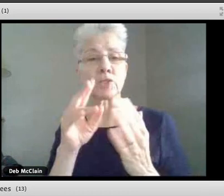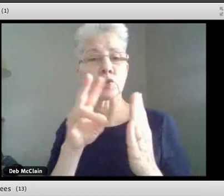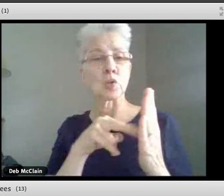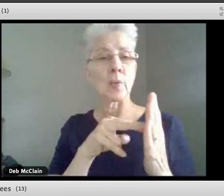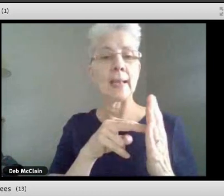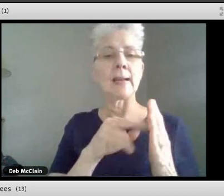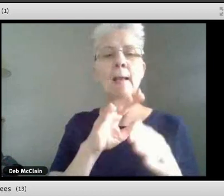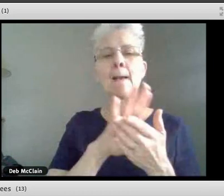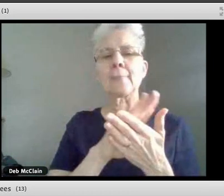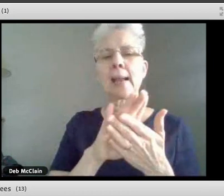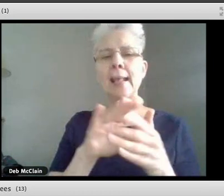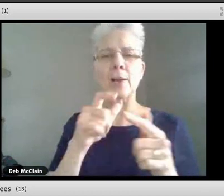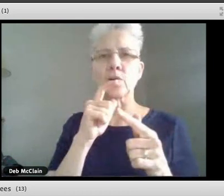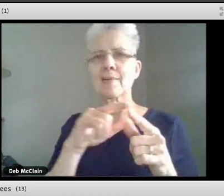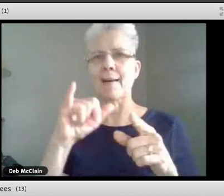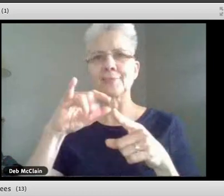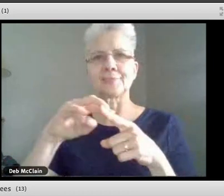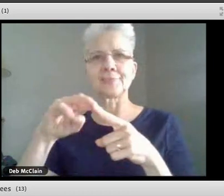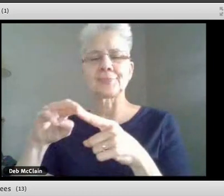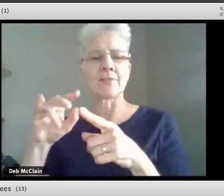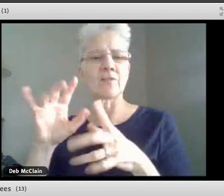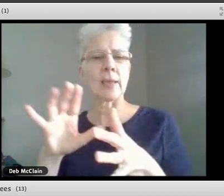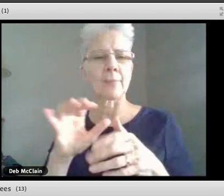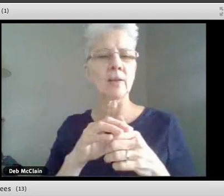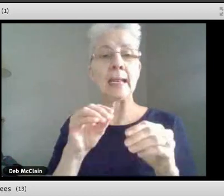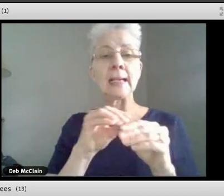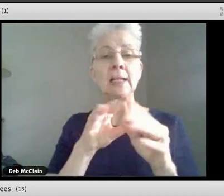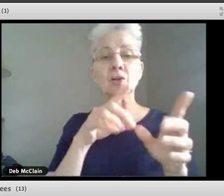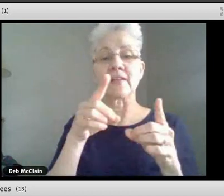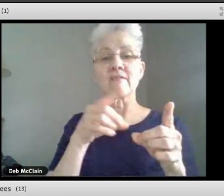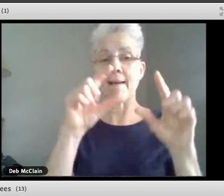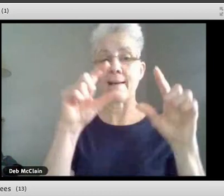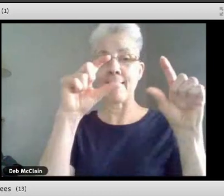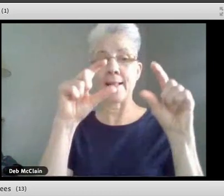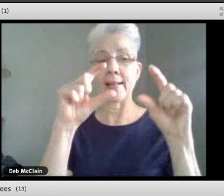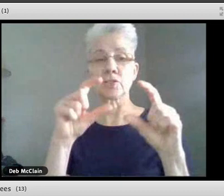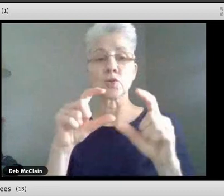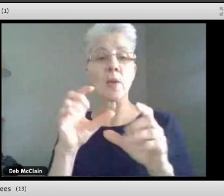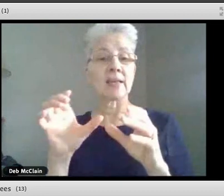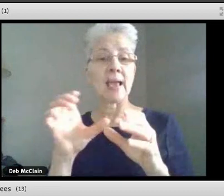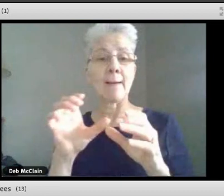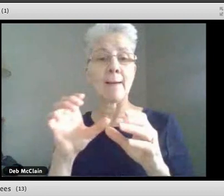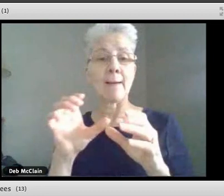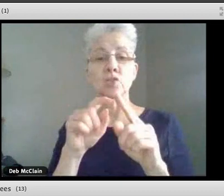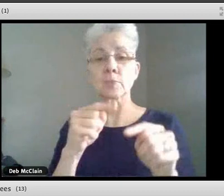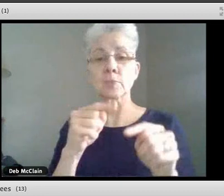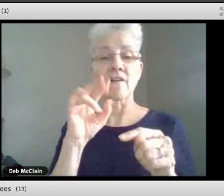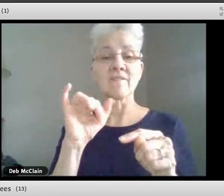Do you have captions and transcripts for videos? And you want to minimize all that flashing different things.